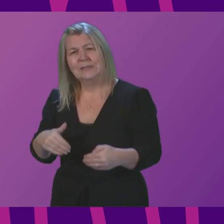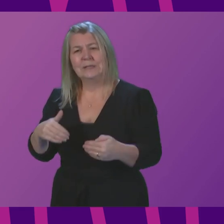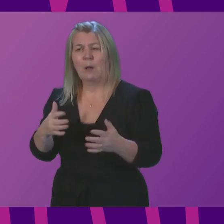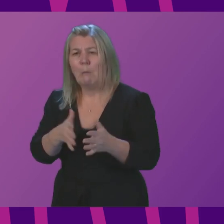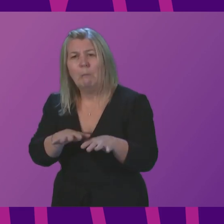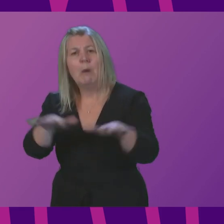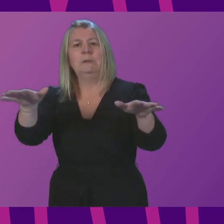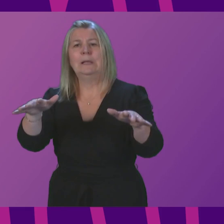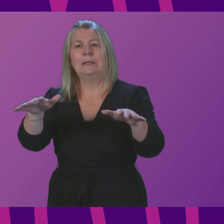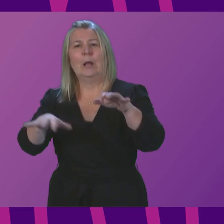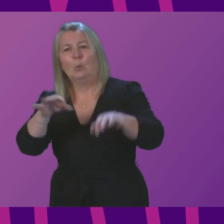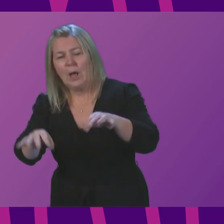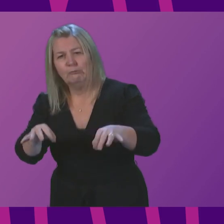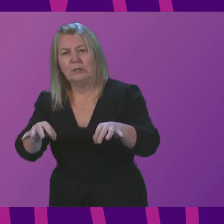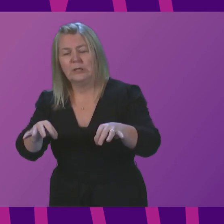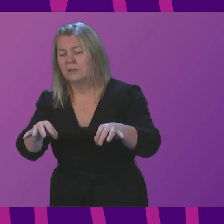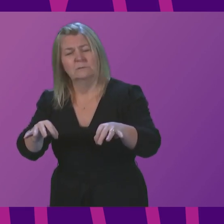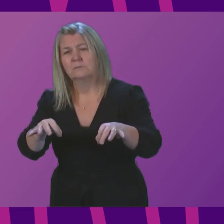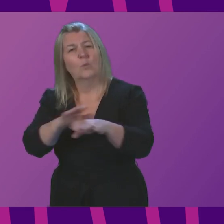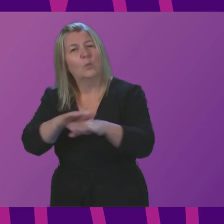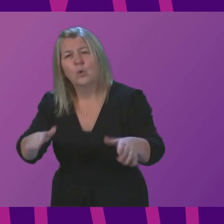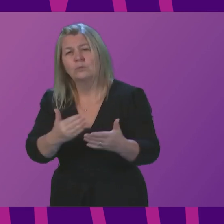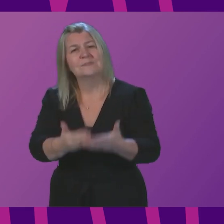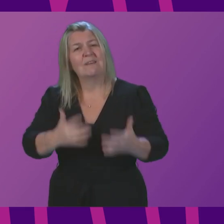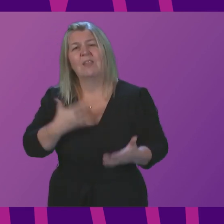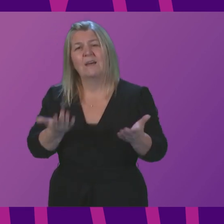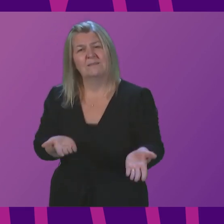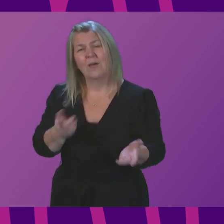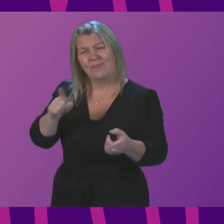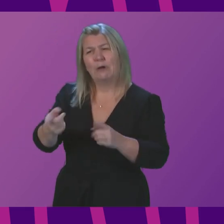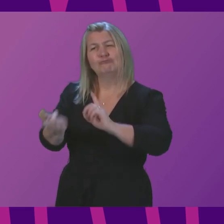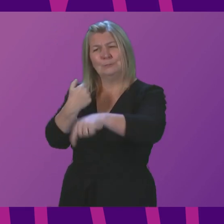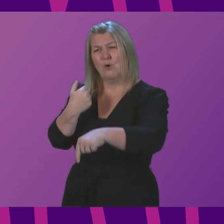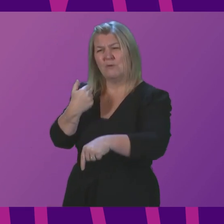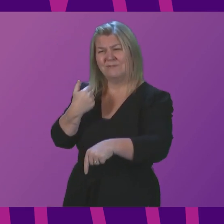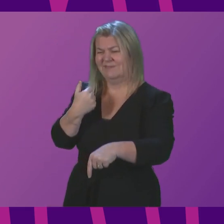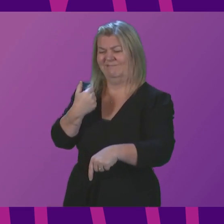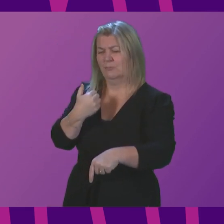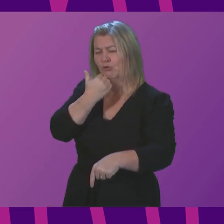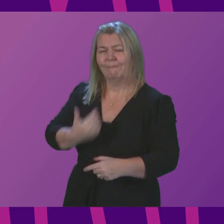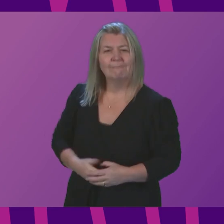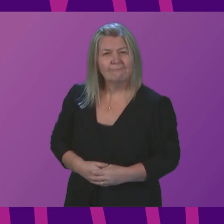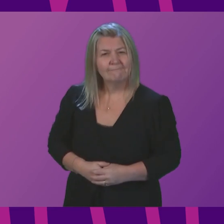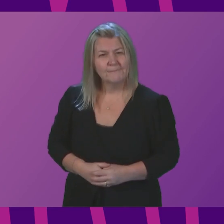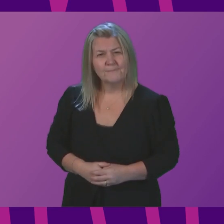about process, will not save people’s lives. That response is simply not good enough. Public